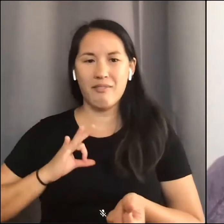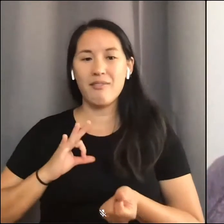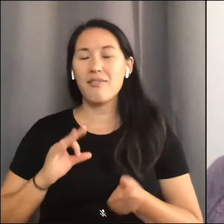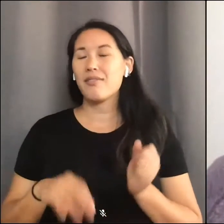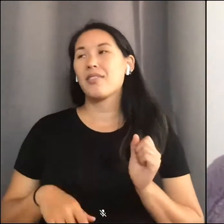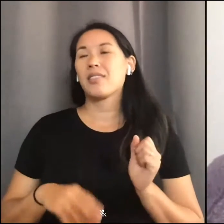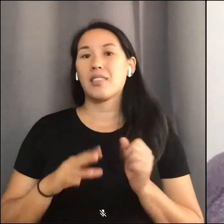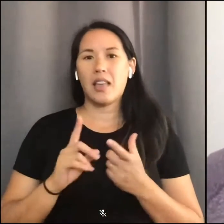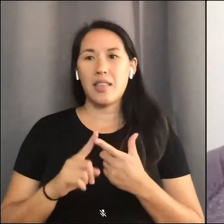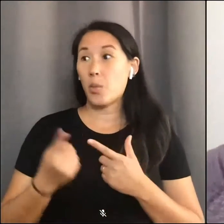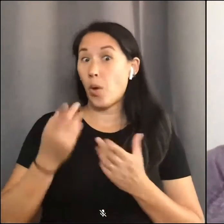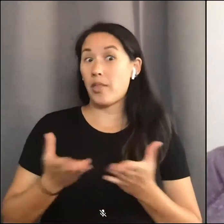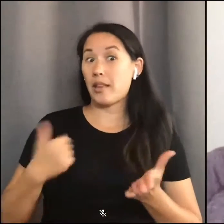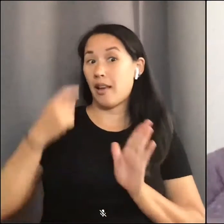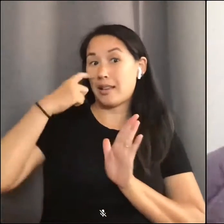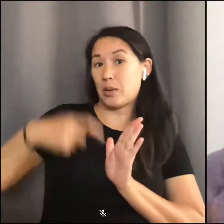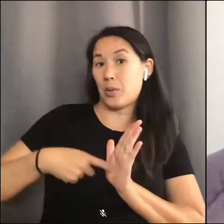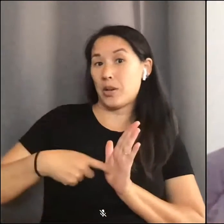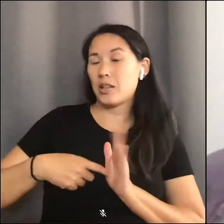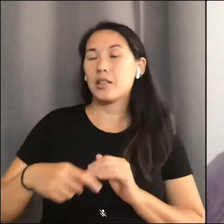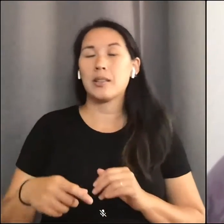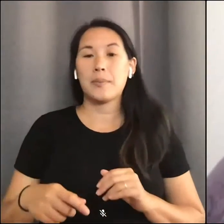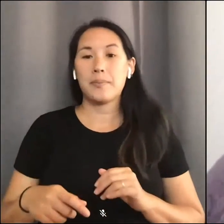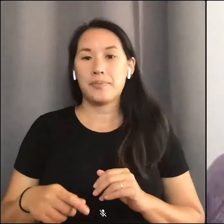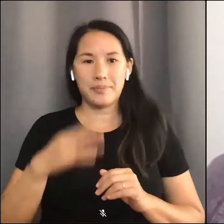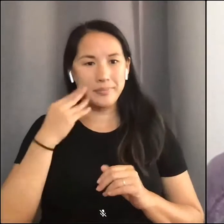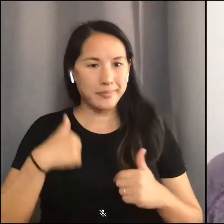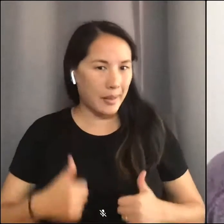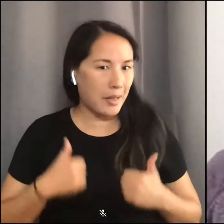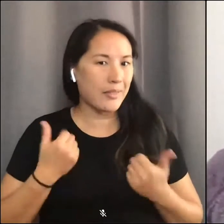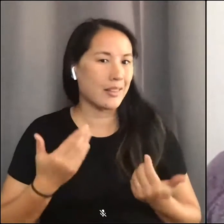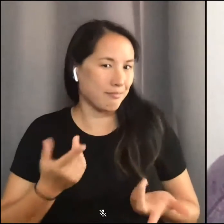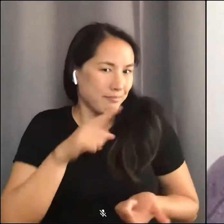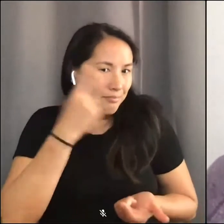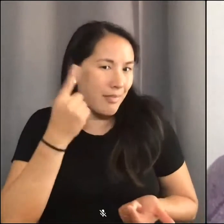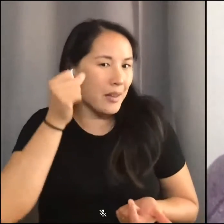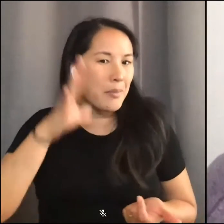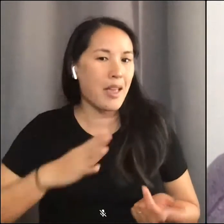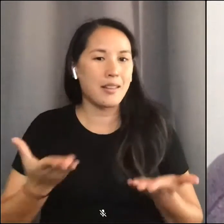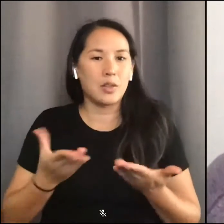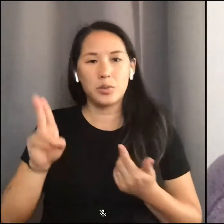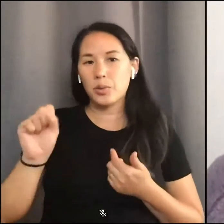things i've seen especially in living as a black man in the united states um there are so many